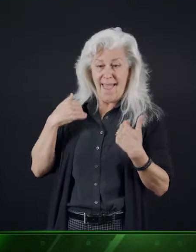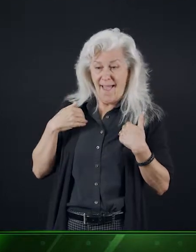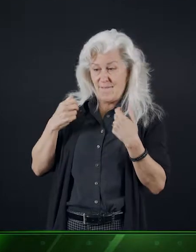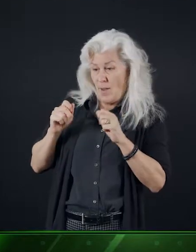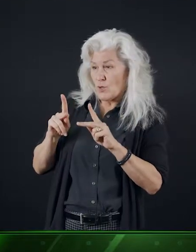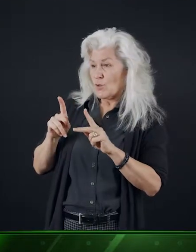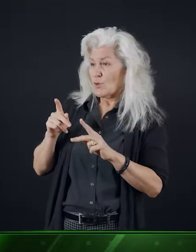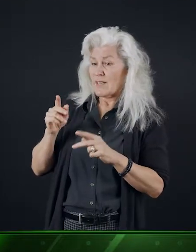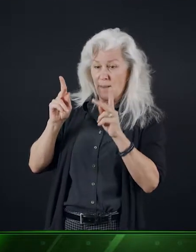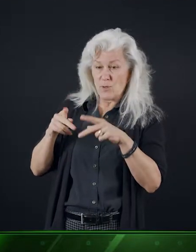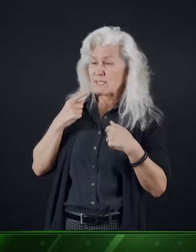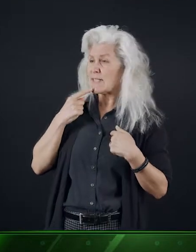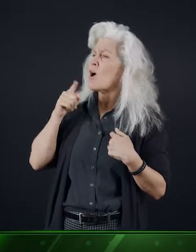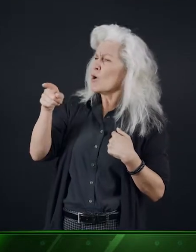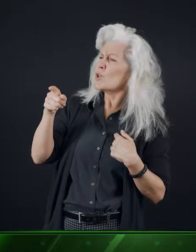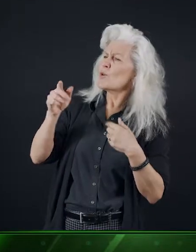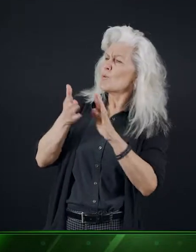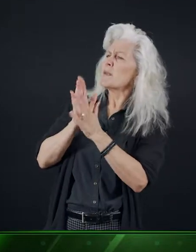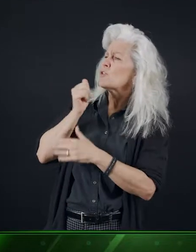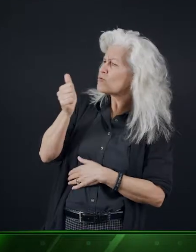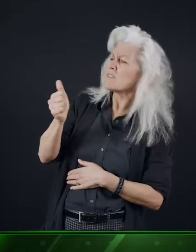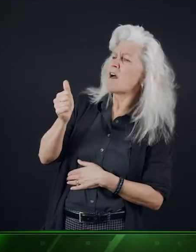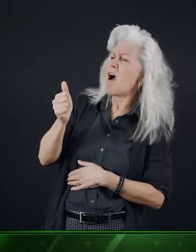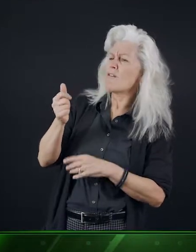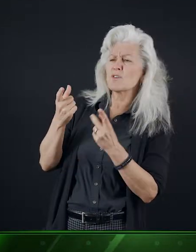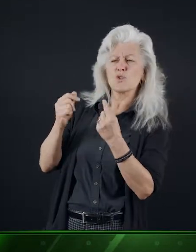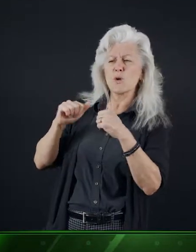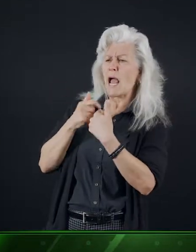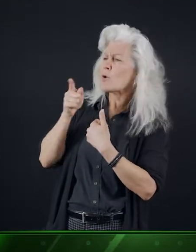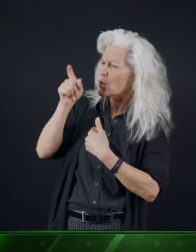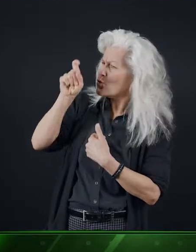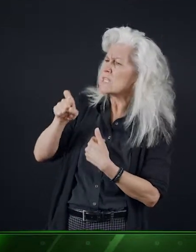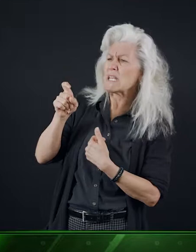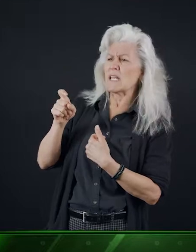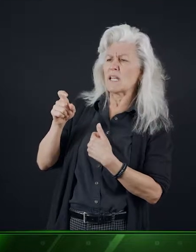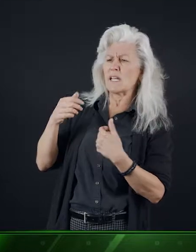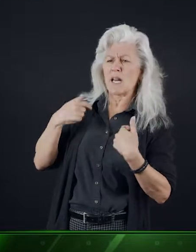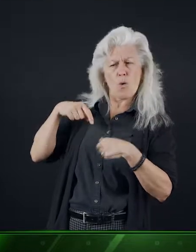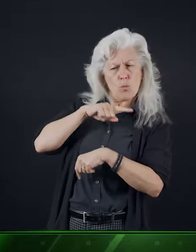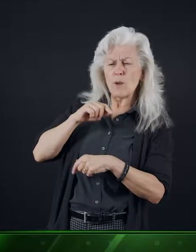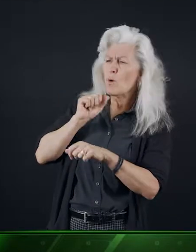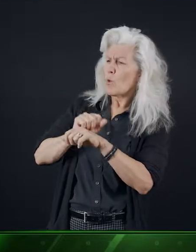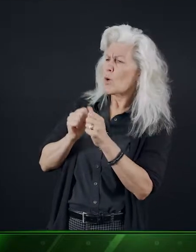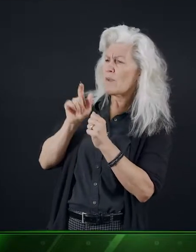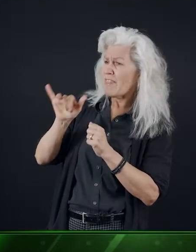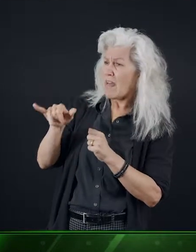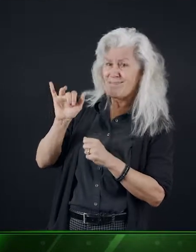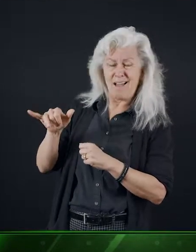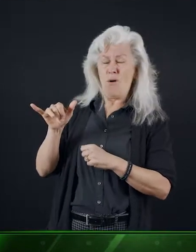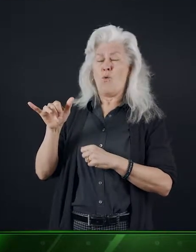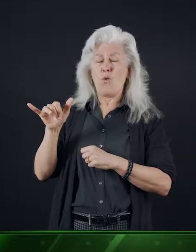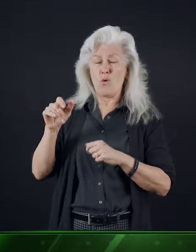"You be you. You be who you are. You do things the way you need to do them, and we're going to work with that," is life-changing.